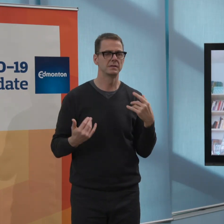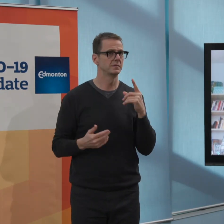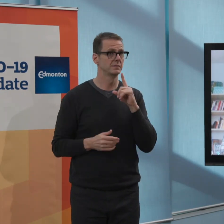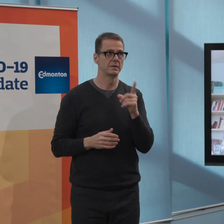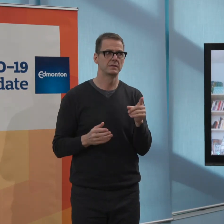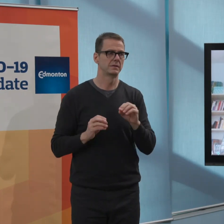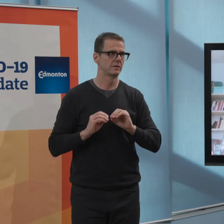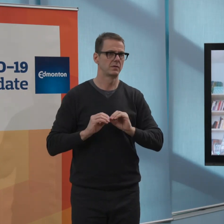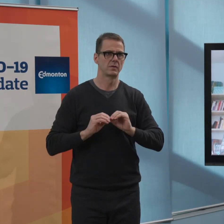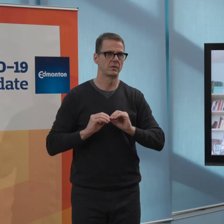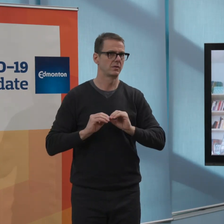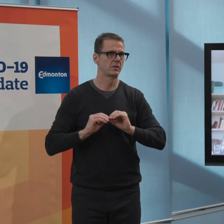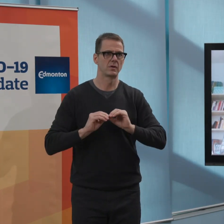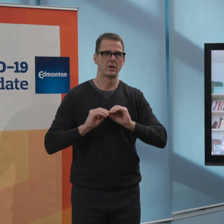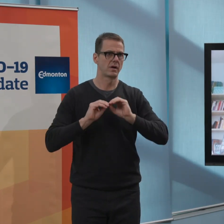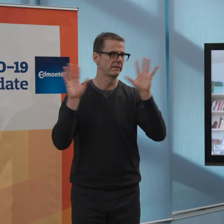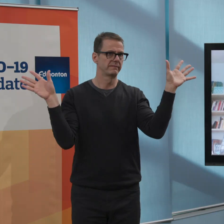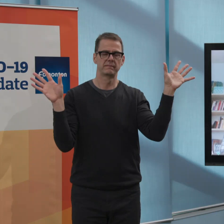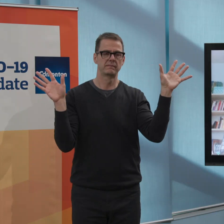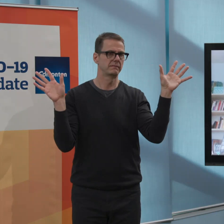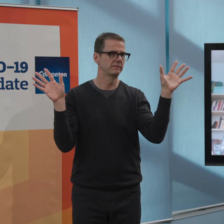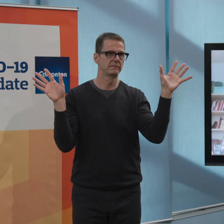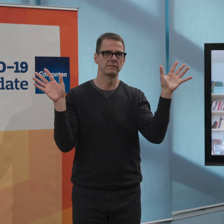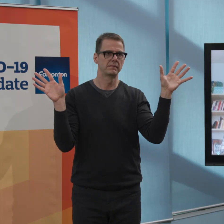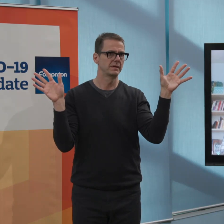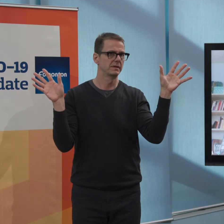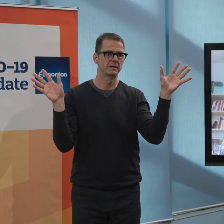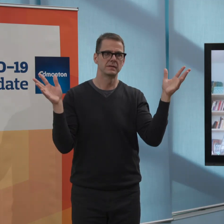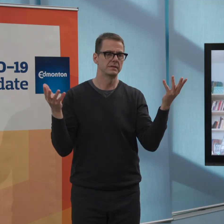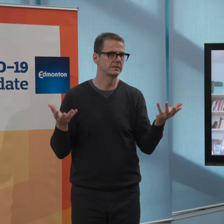the province of Alberta the chief medical officer and the City of Edmonton